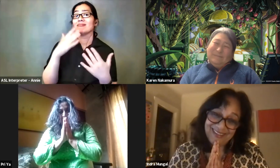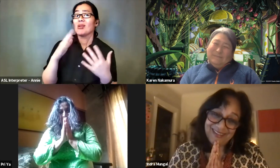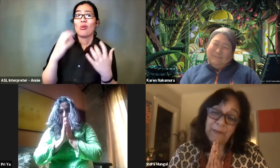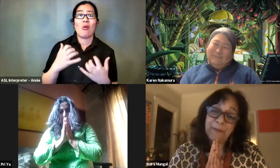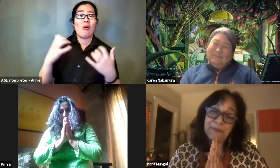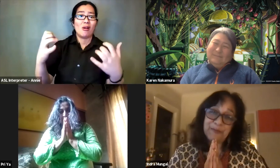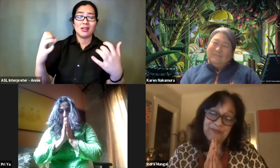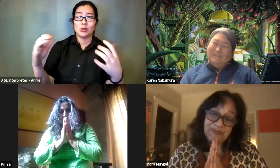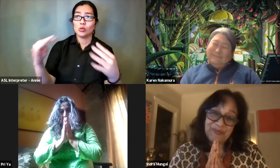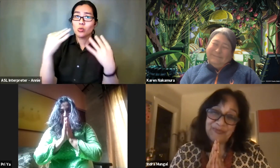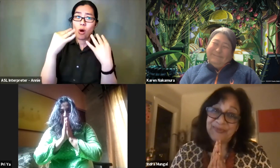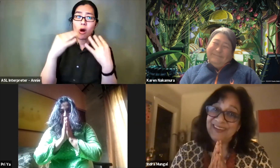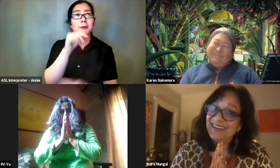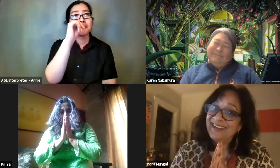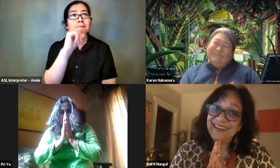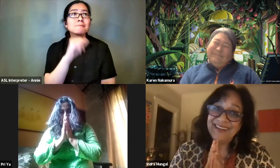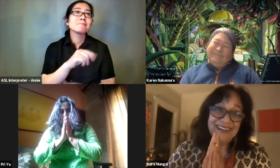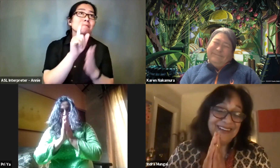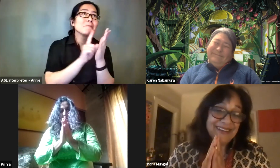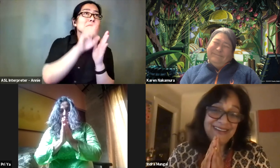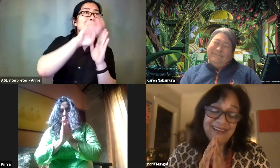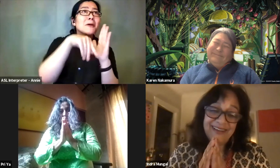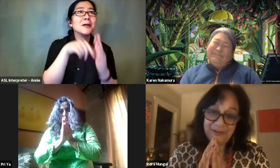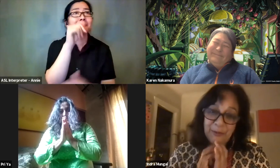who watched it patiently for an hour and a half and.